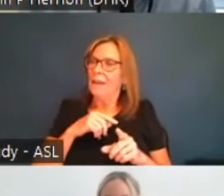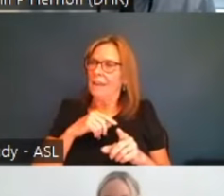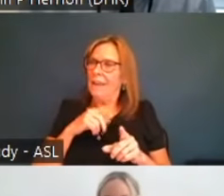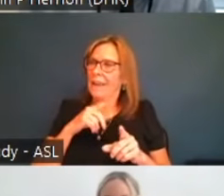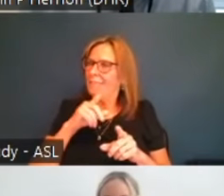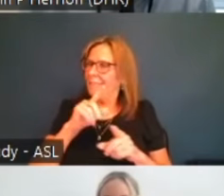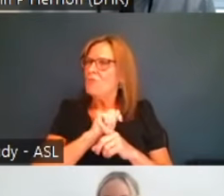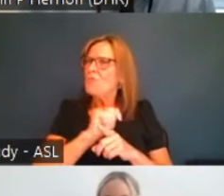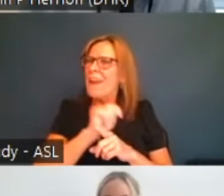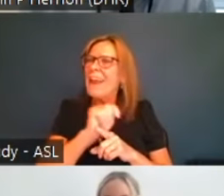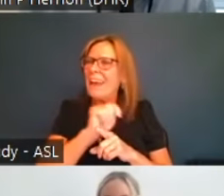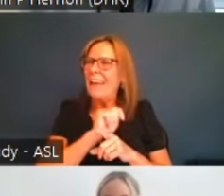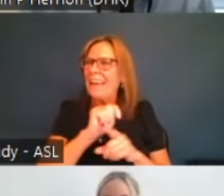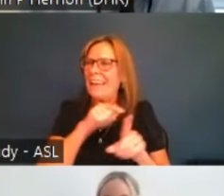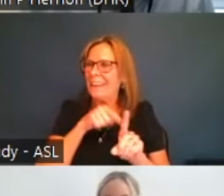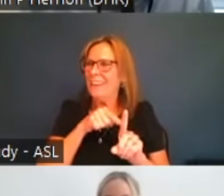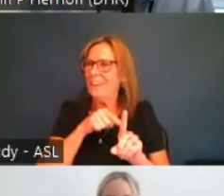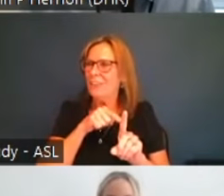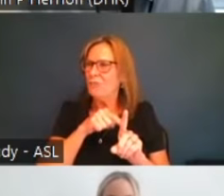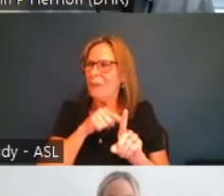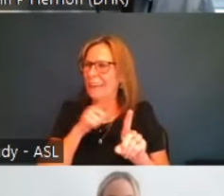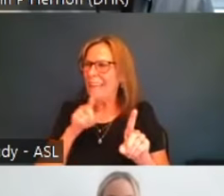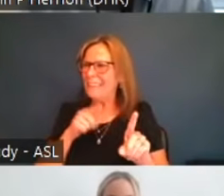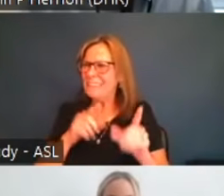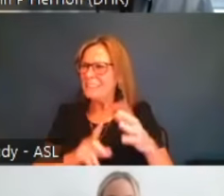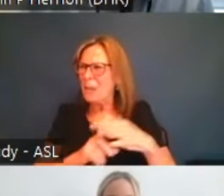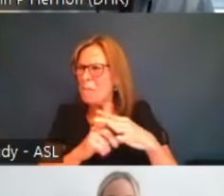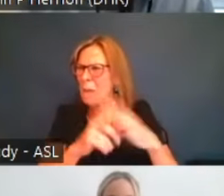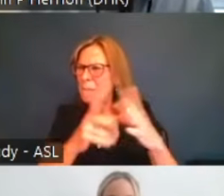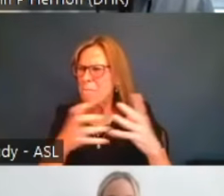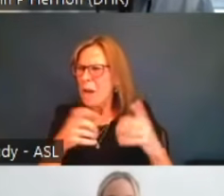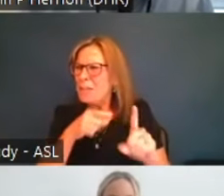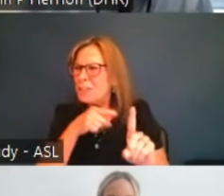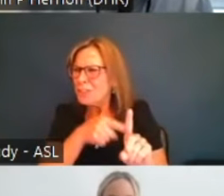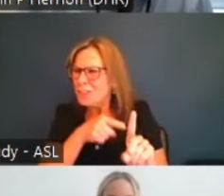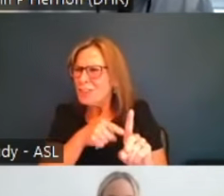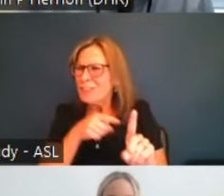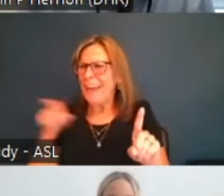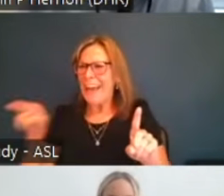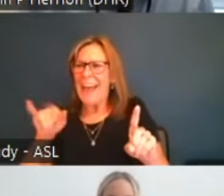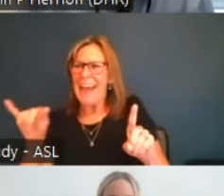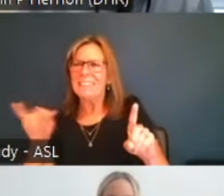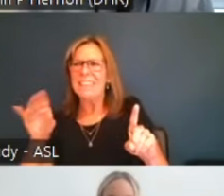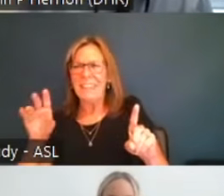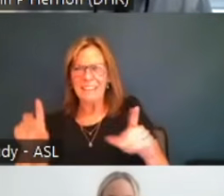but many times I've been told miniature horses are oftentimes even smaller than some of the larger service